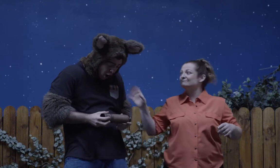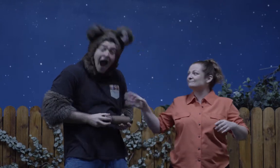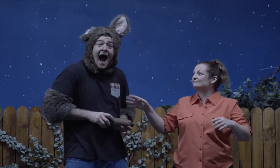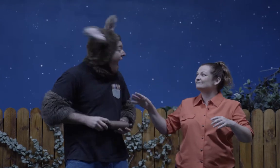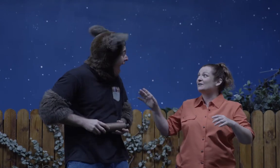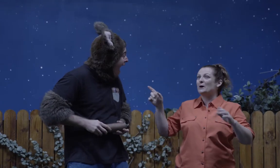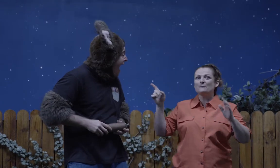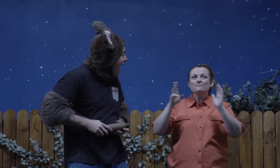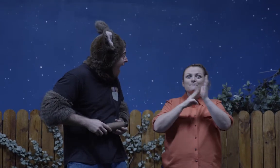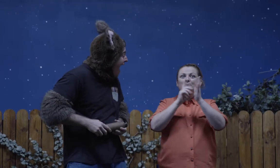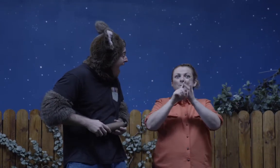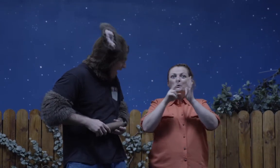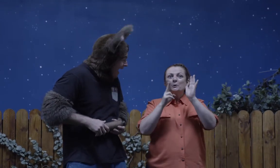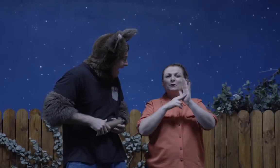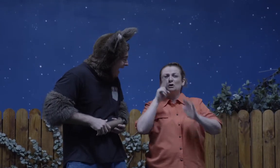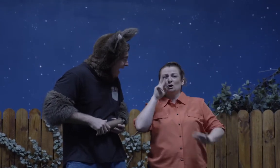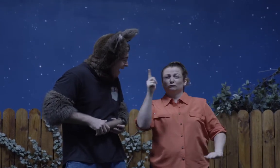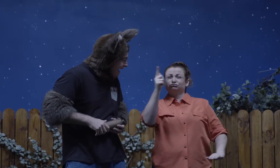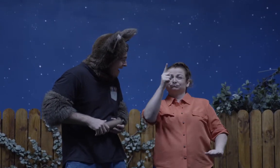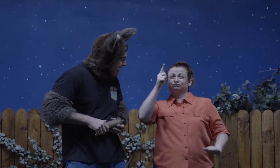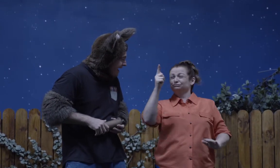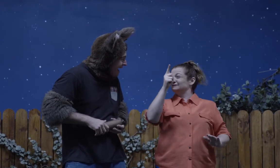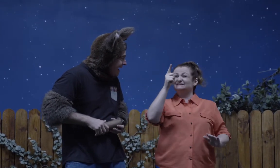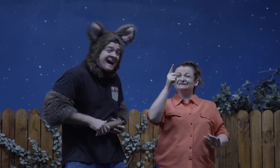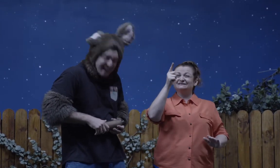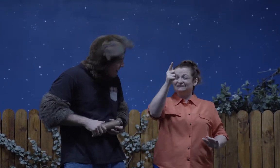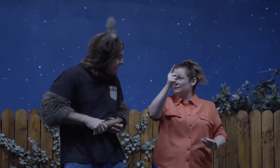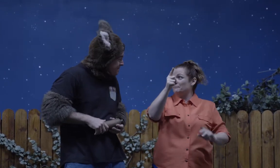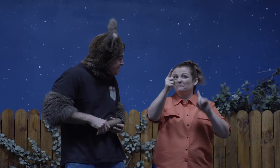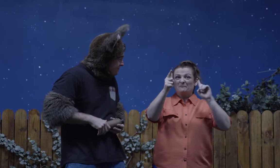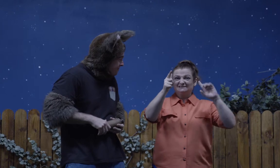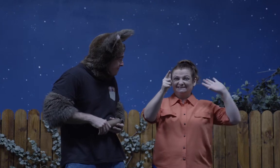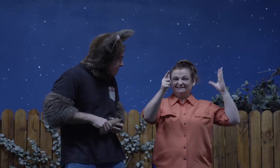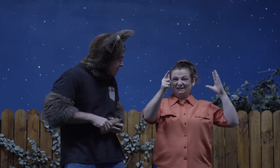Well, the moon is very, very far away.